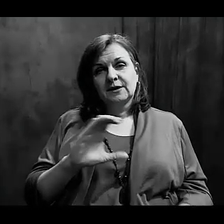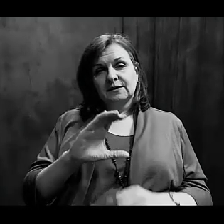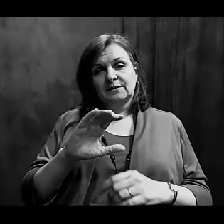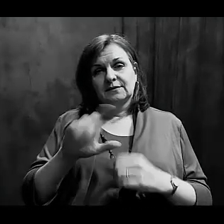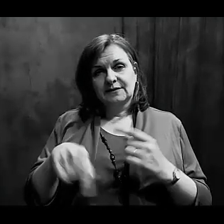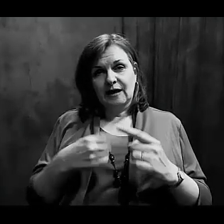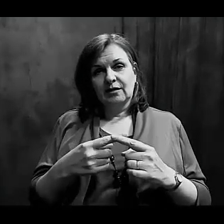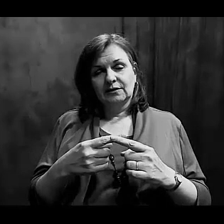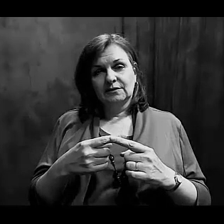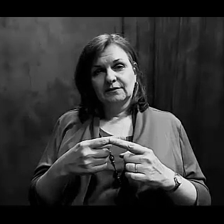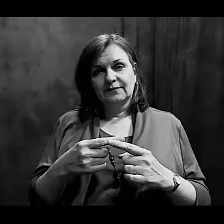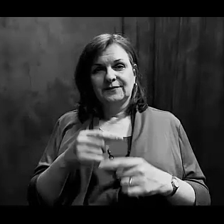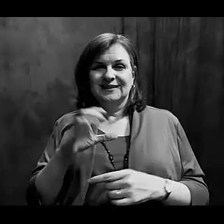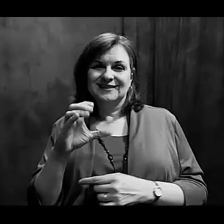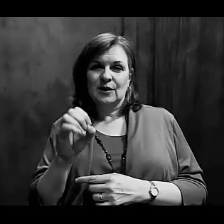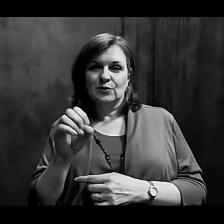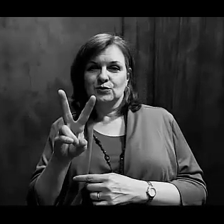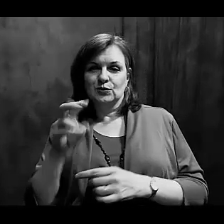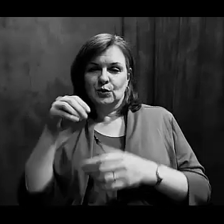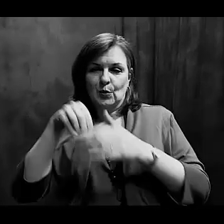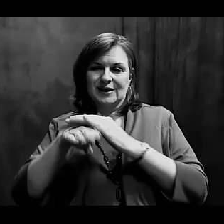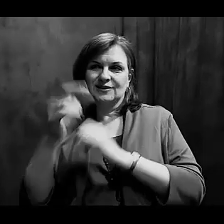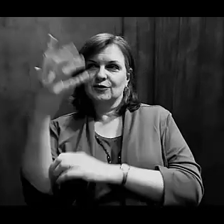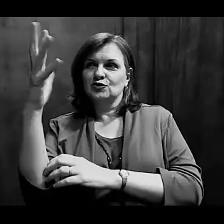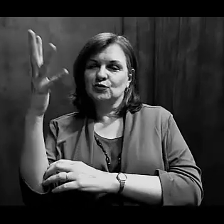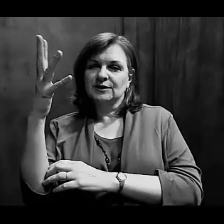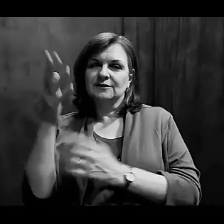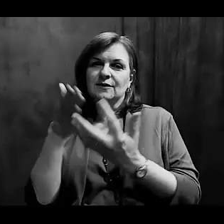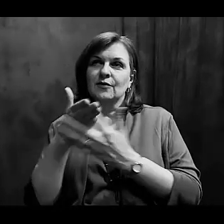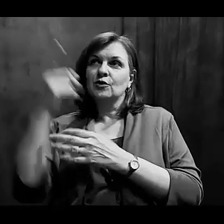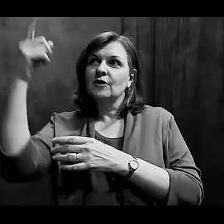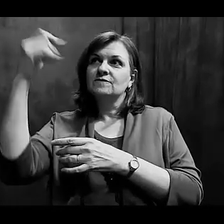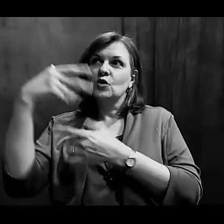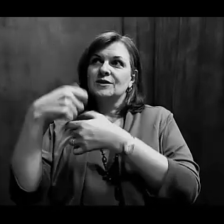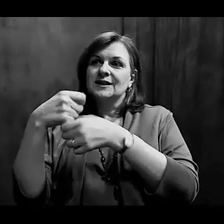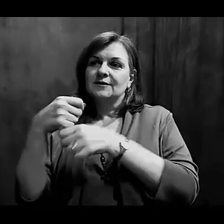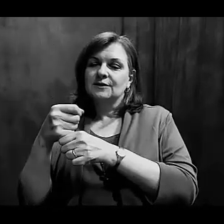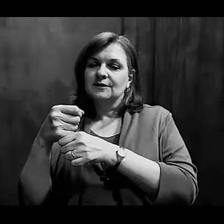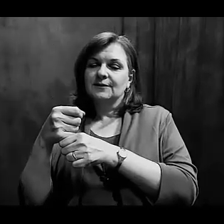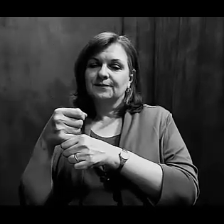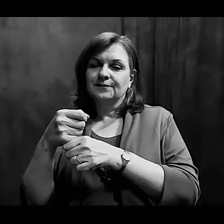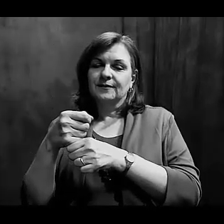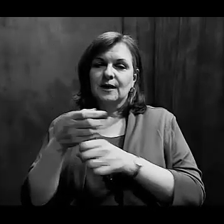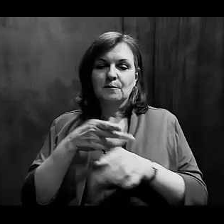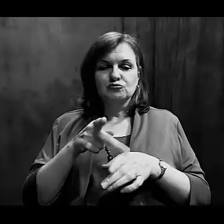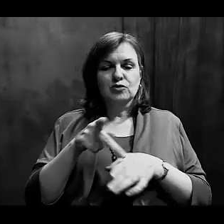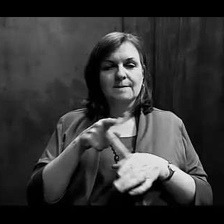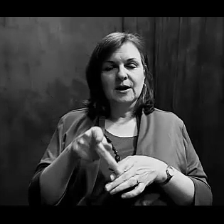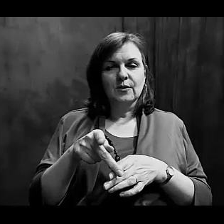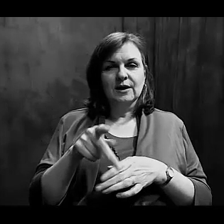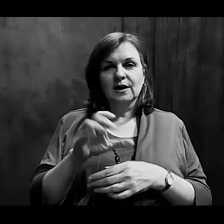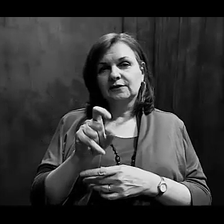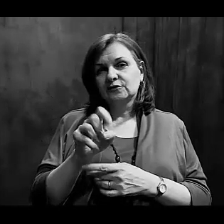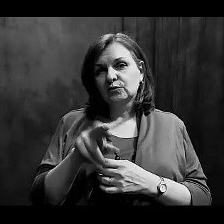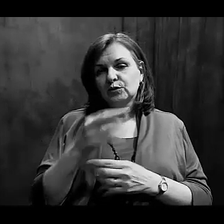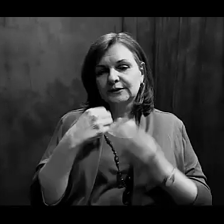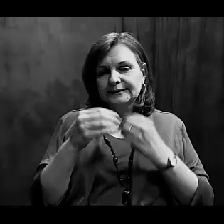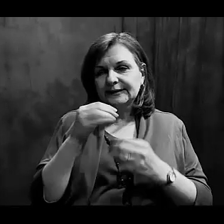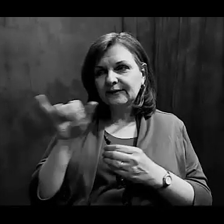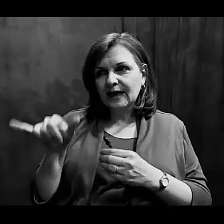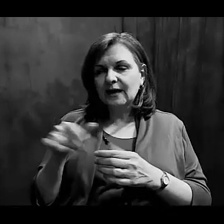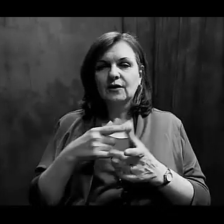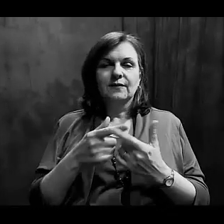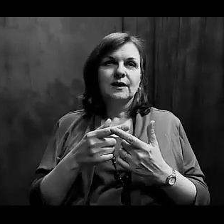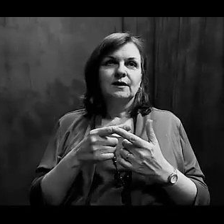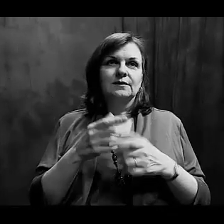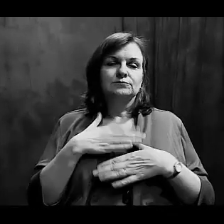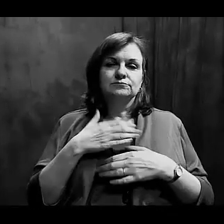of course carbon dioxide coming into our trees through photosynthesis being picked up by primary consumers eaten by higher level